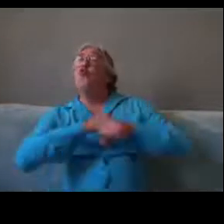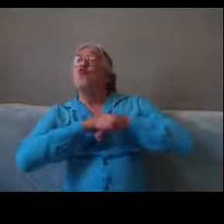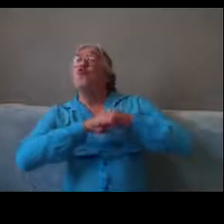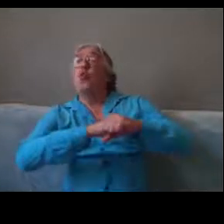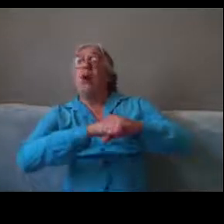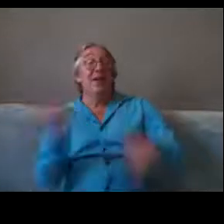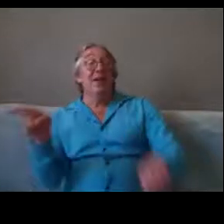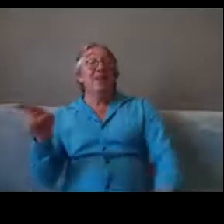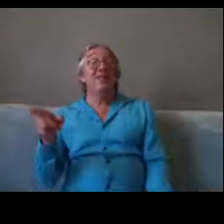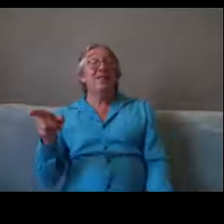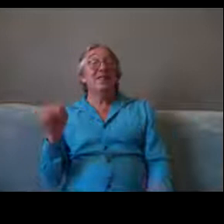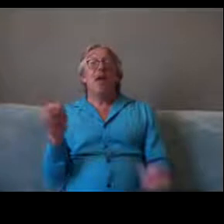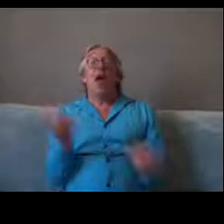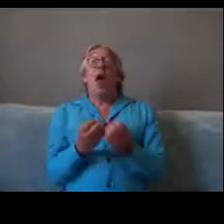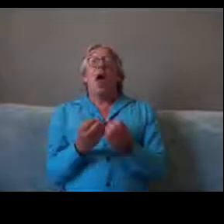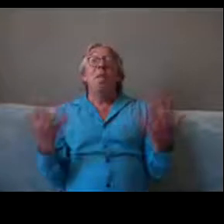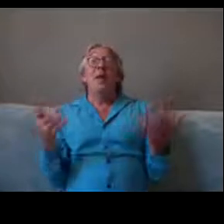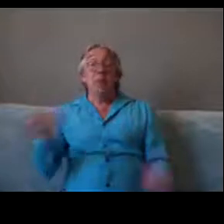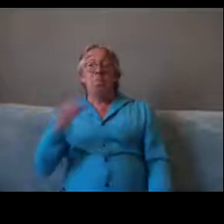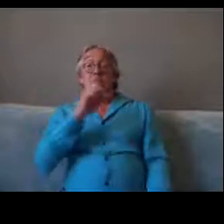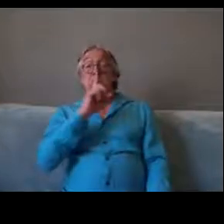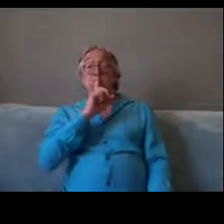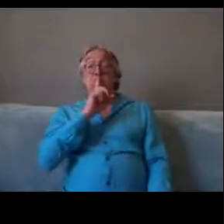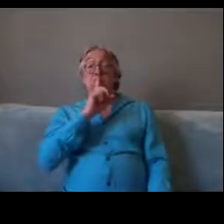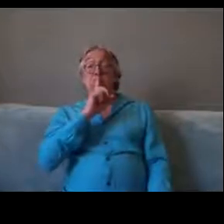Still, it's worth understanding what are the opportunities